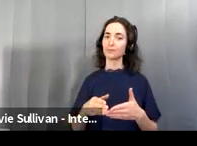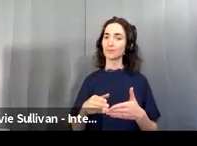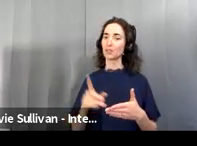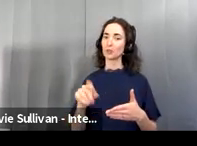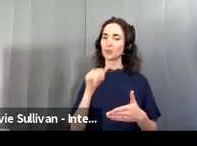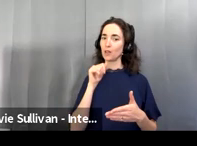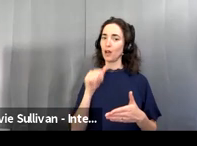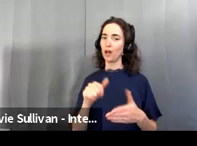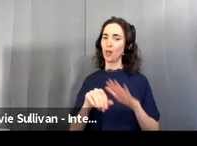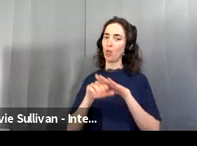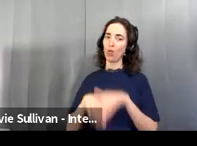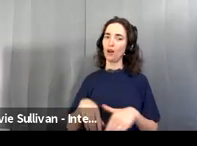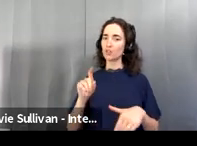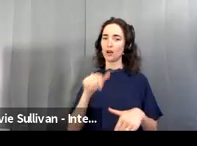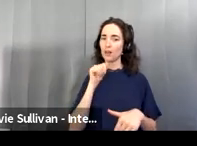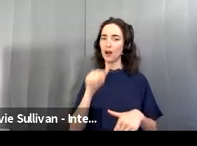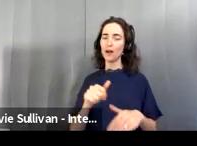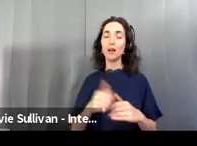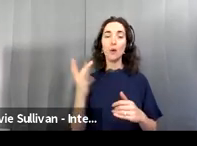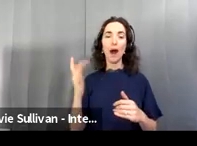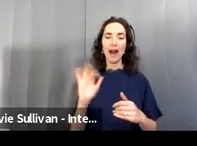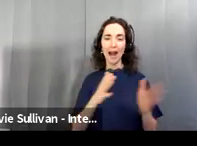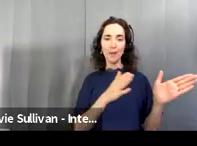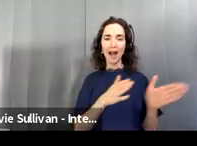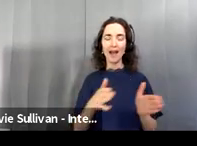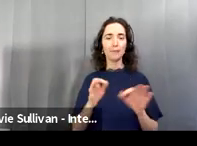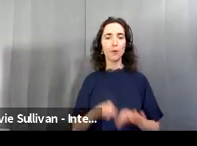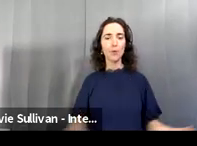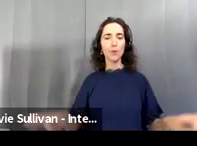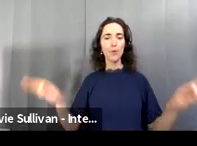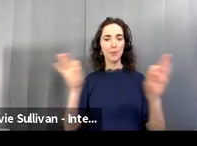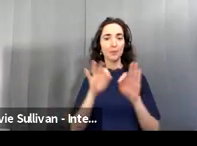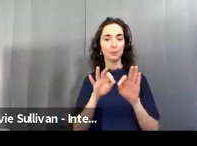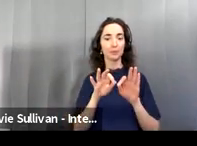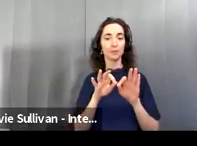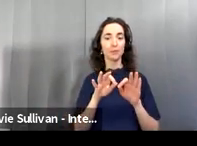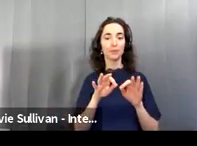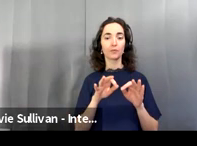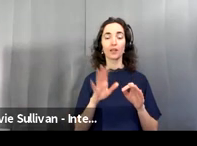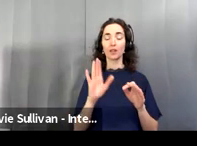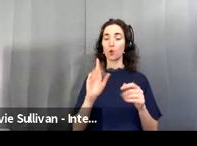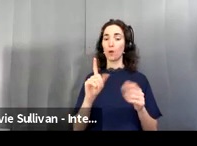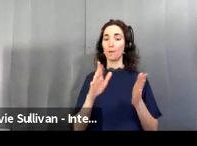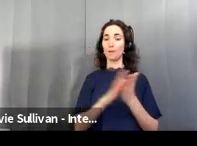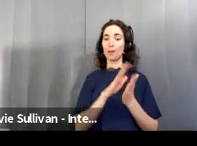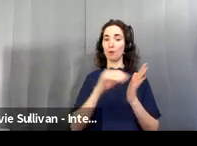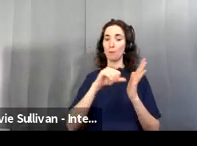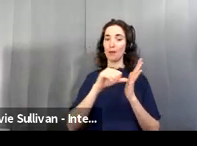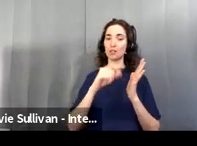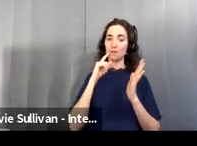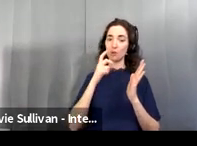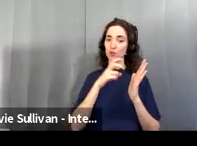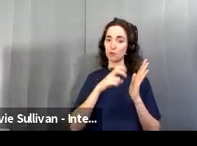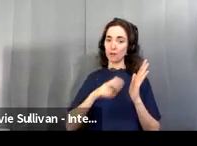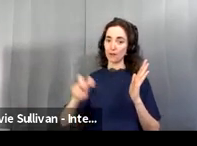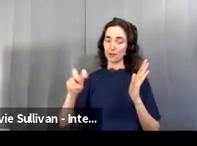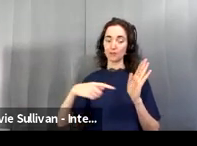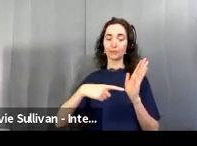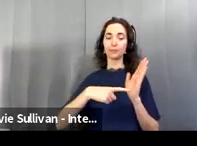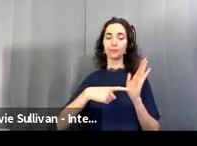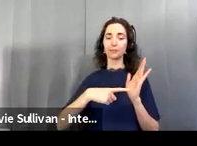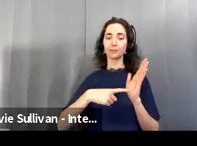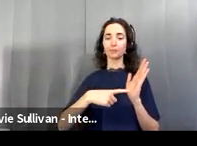And that should not be happening because that plan is extremely important the transition page is pretty much going to be.